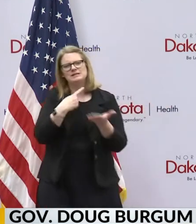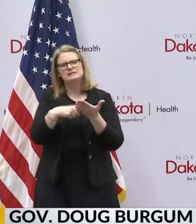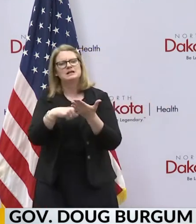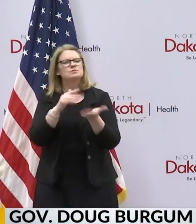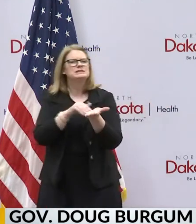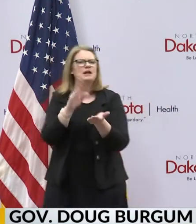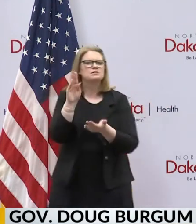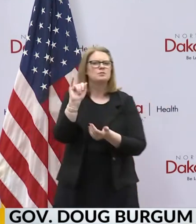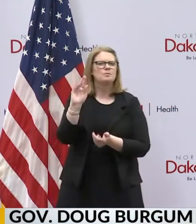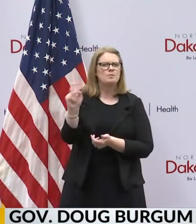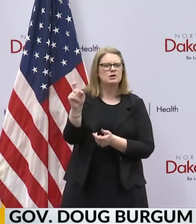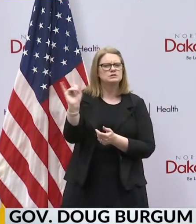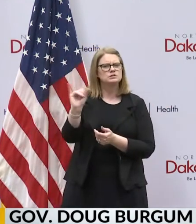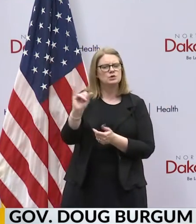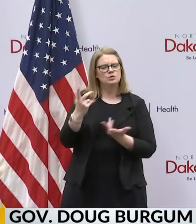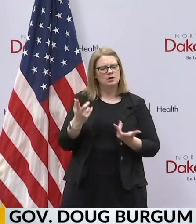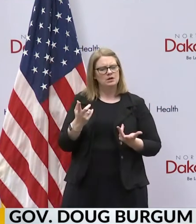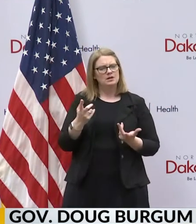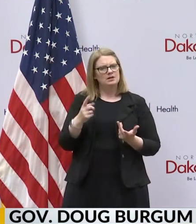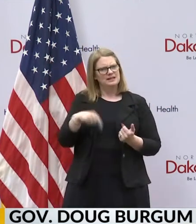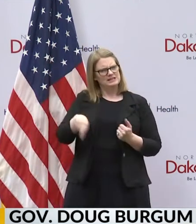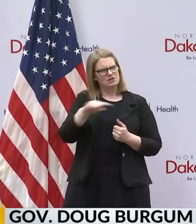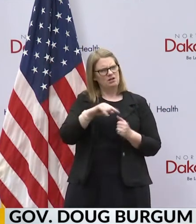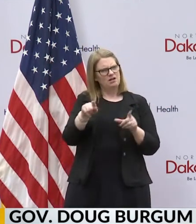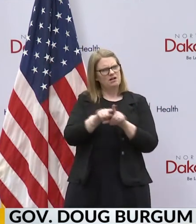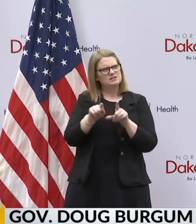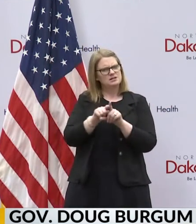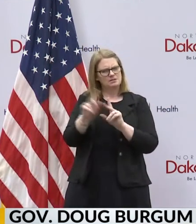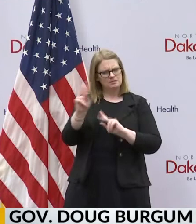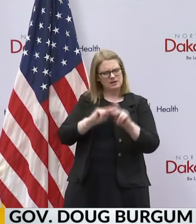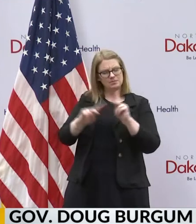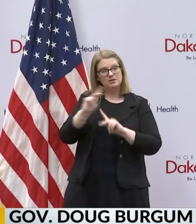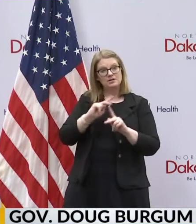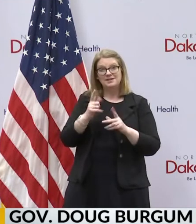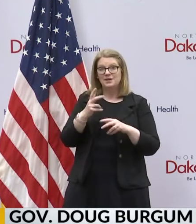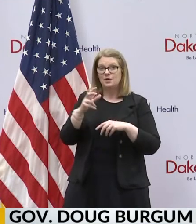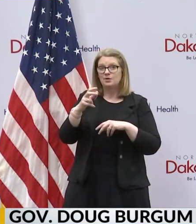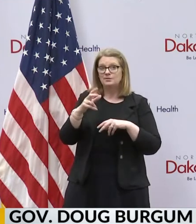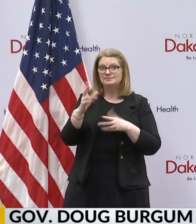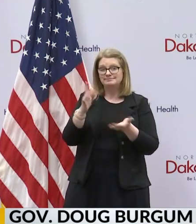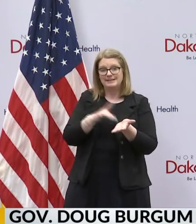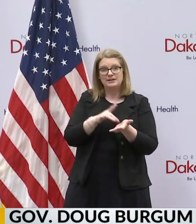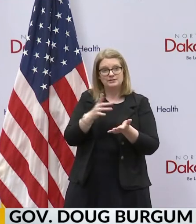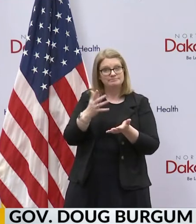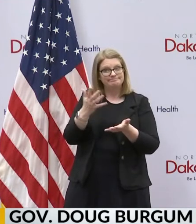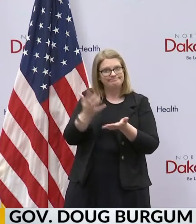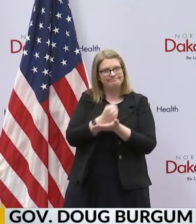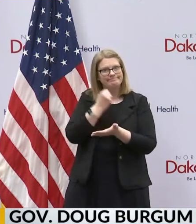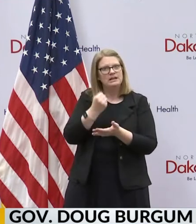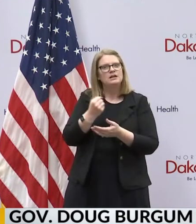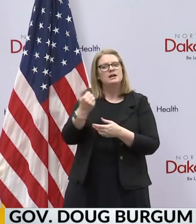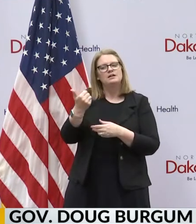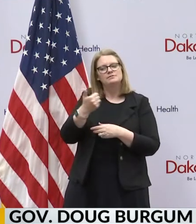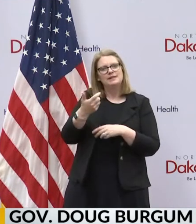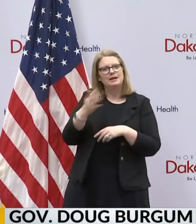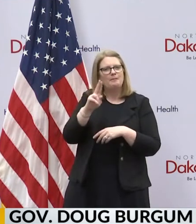AND WE DO BELIEVE, AGAIN, FROM TALKING TO DR. BIRX ABOUT THIS, ON THE NATIONAL LEVEL, THAT THESE ARE ALSO FOLKS THAT SOMETIMES THAT EITHER TAKE